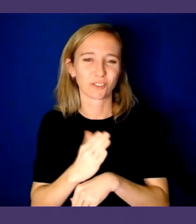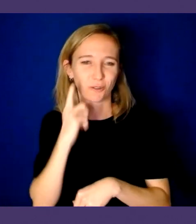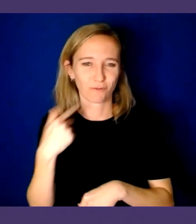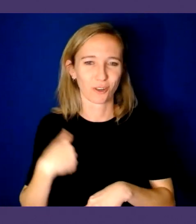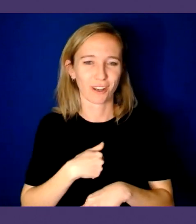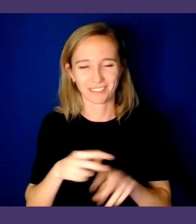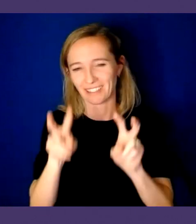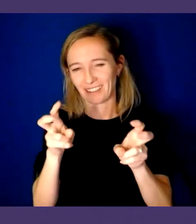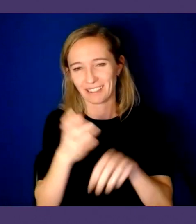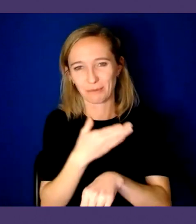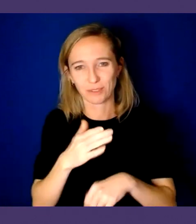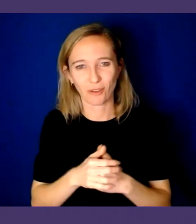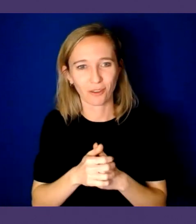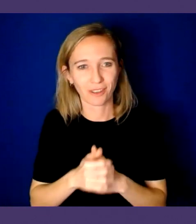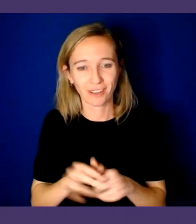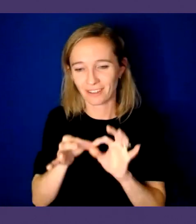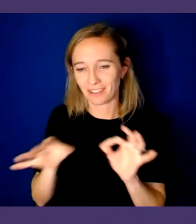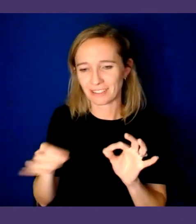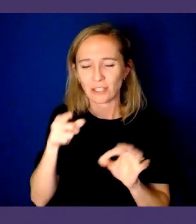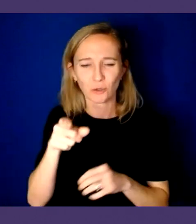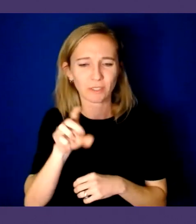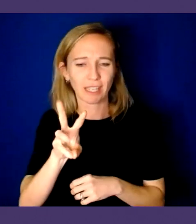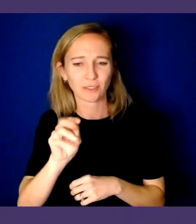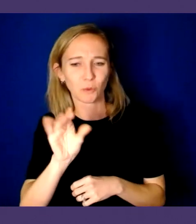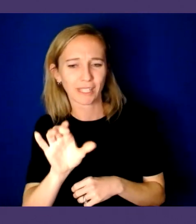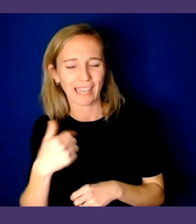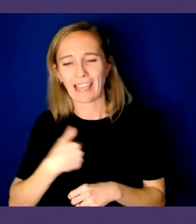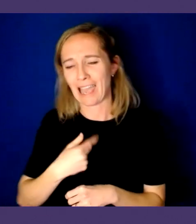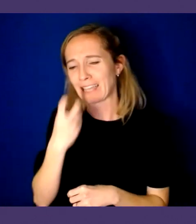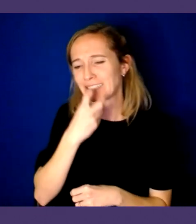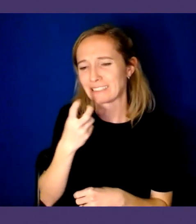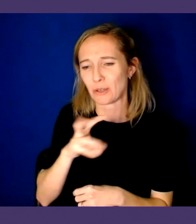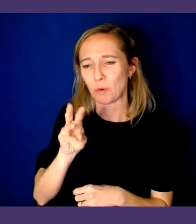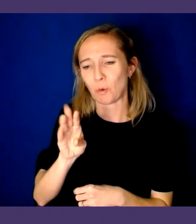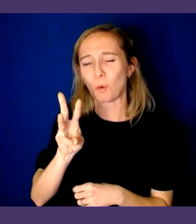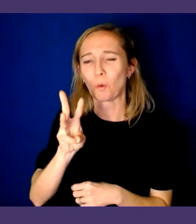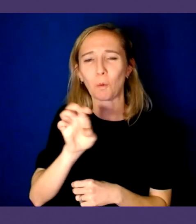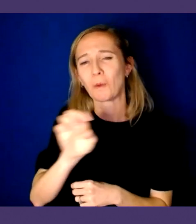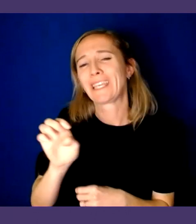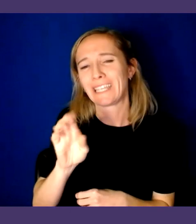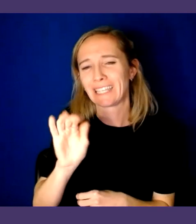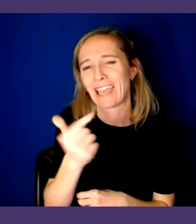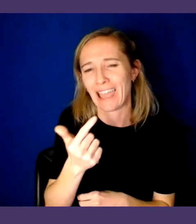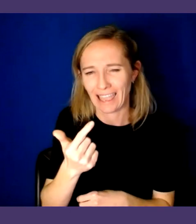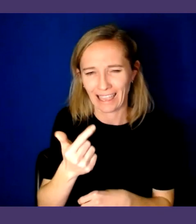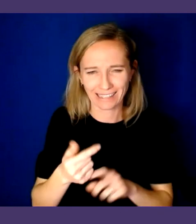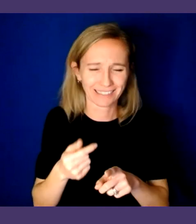you say, (ph)WuhCAG, I say, (ph)WeCAG. There you go. But actually,